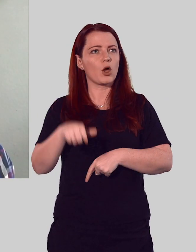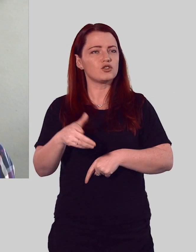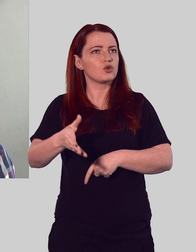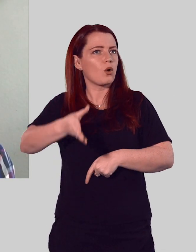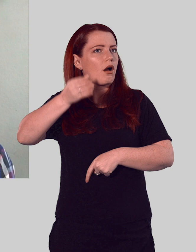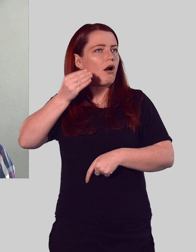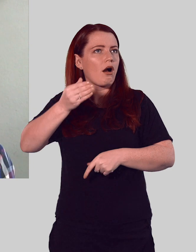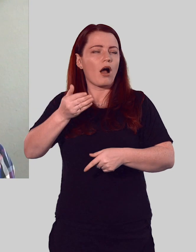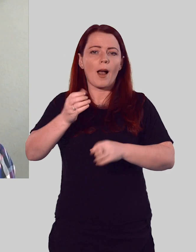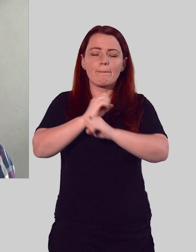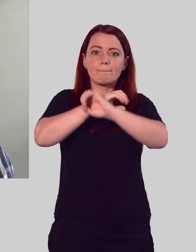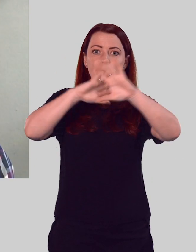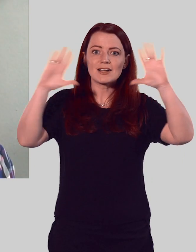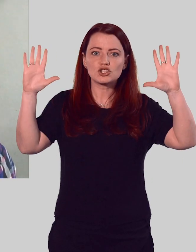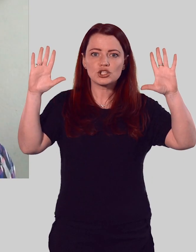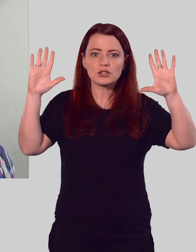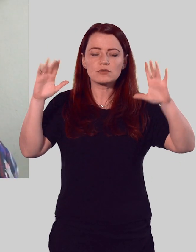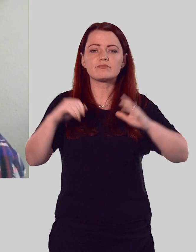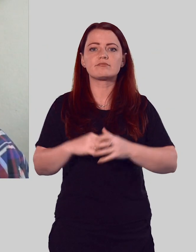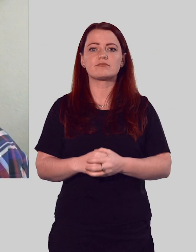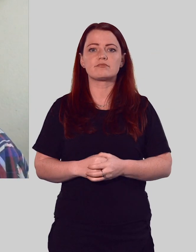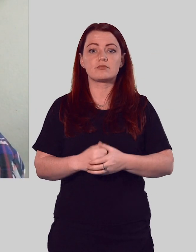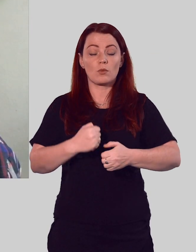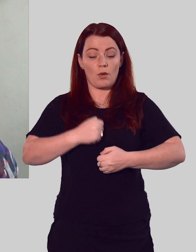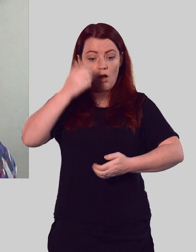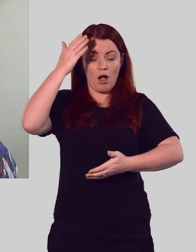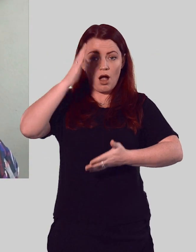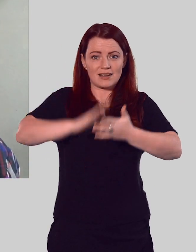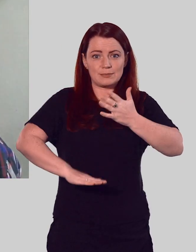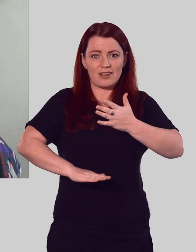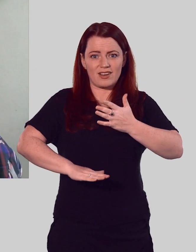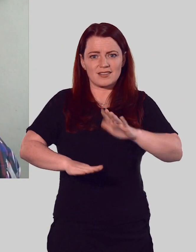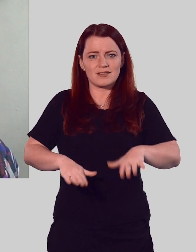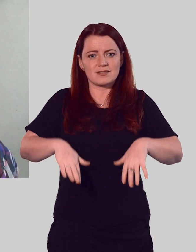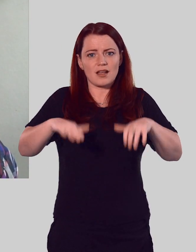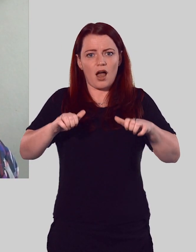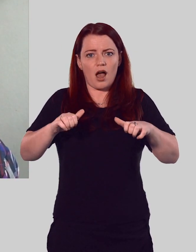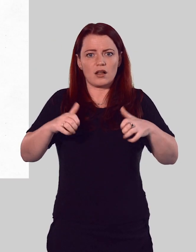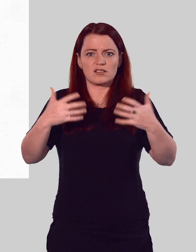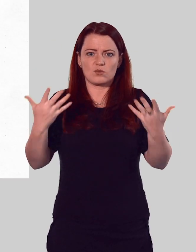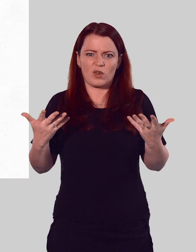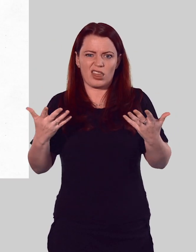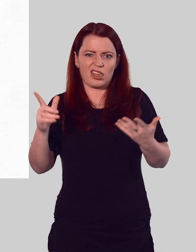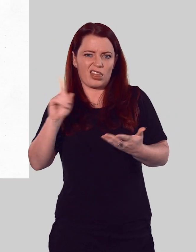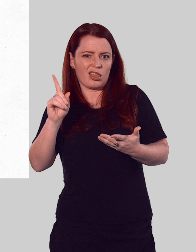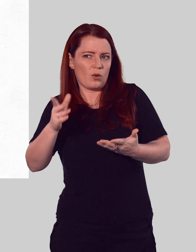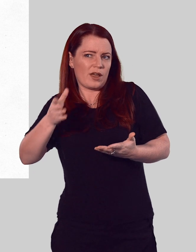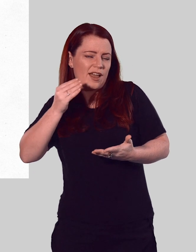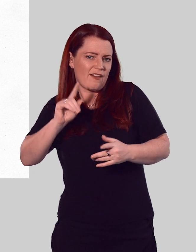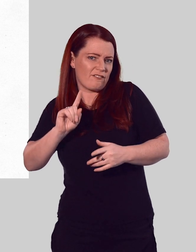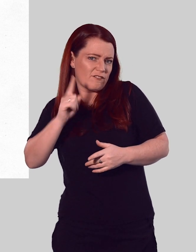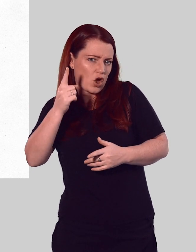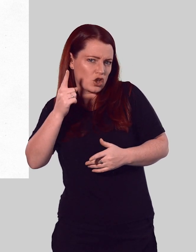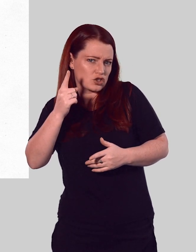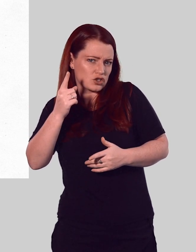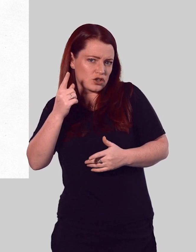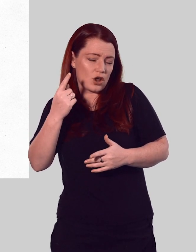So our experience of any piece of work starts when we first hear about it and only stops if and when we stop